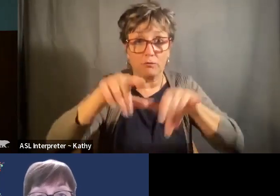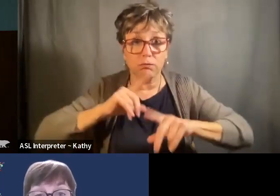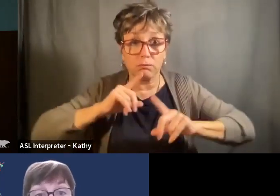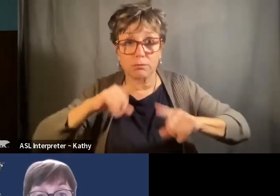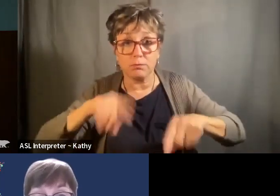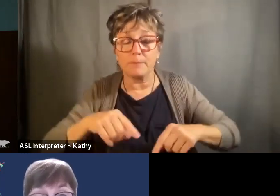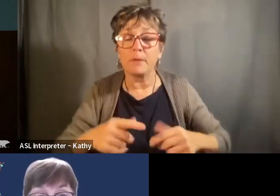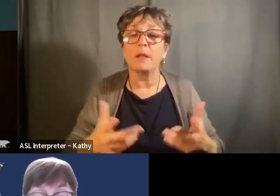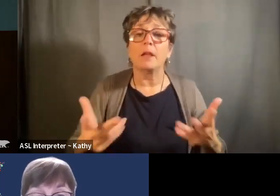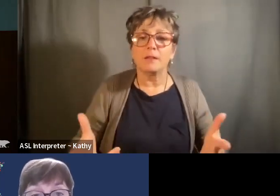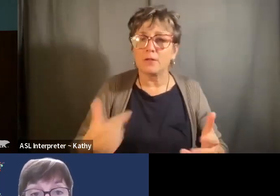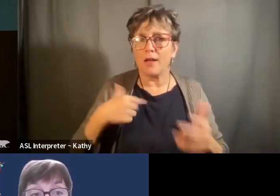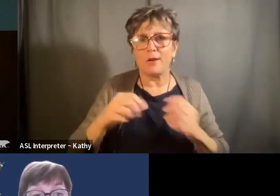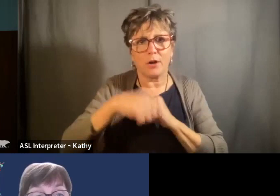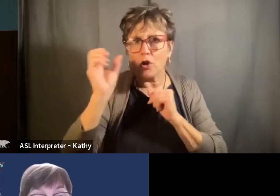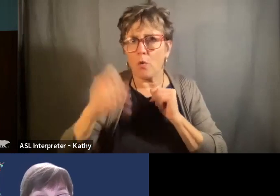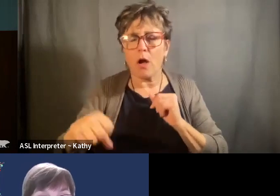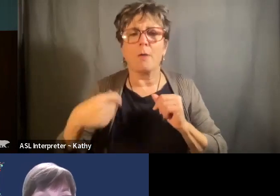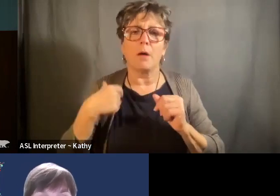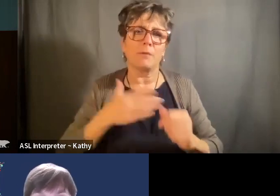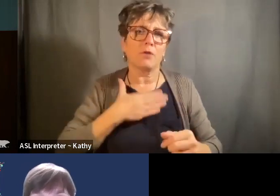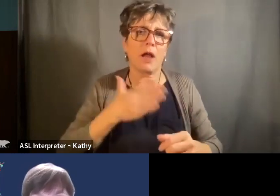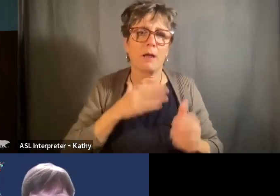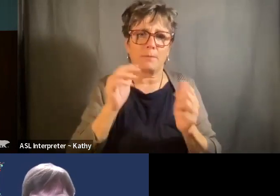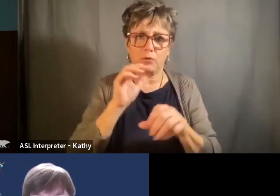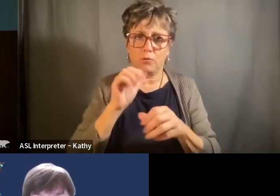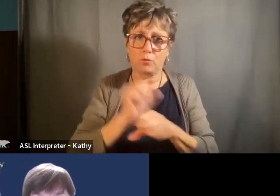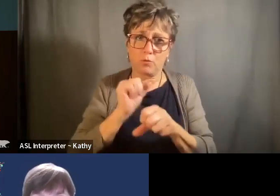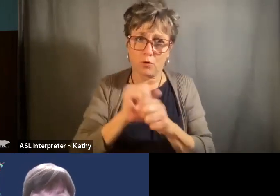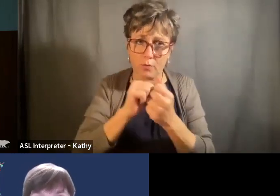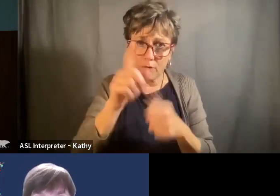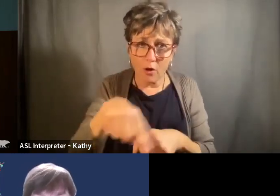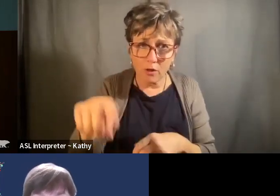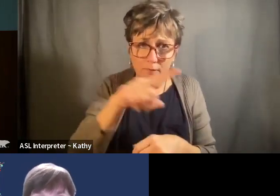community, we will continue to work with you. Um we've met several of your international partners